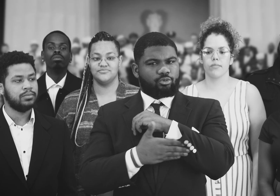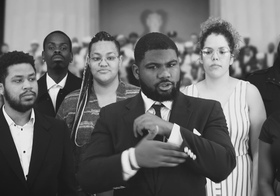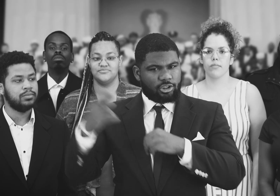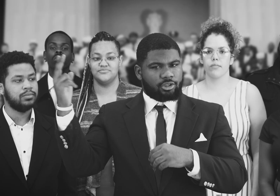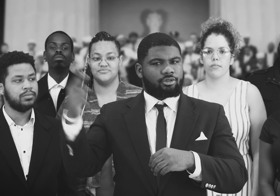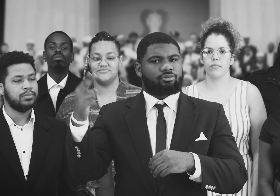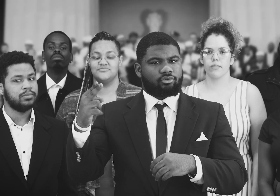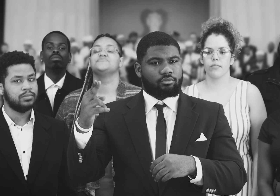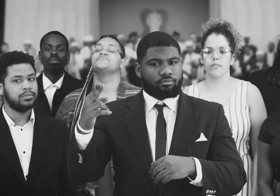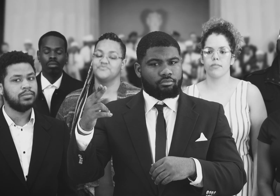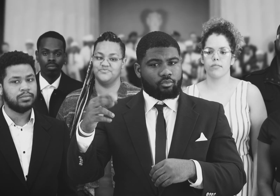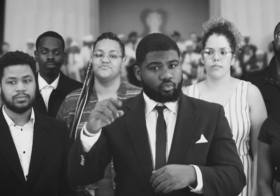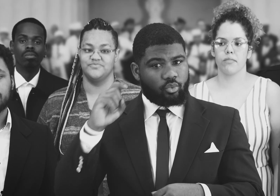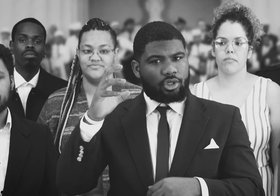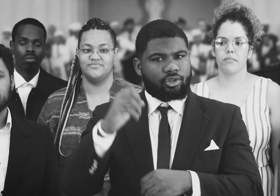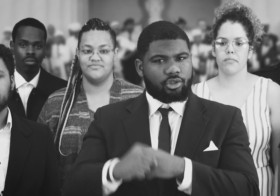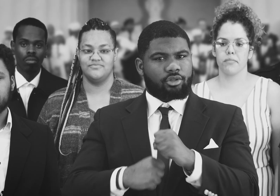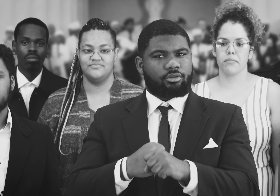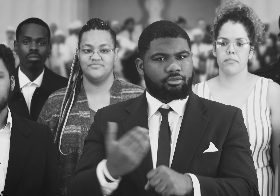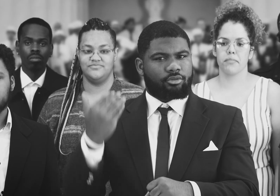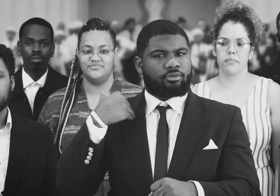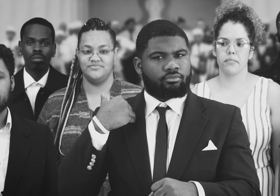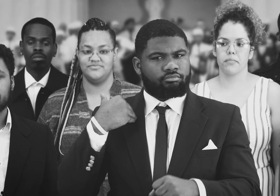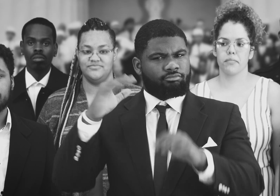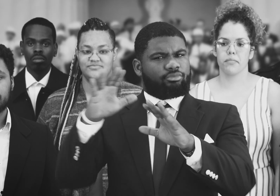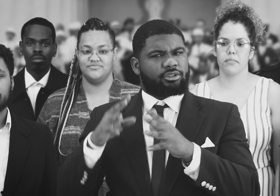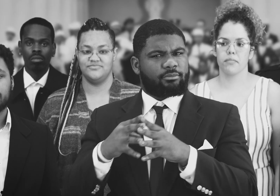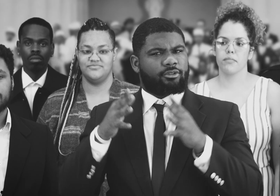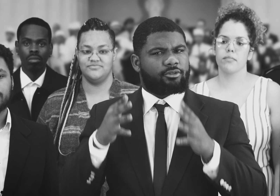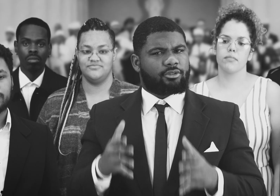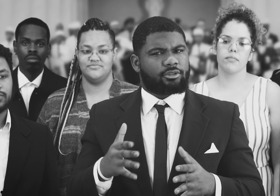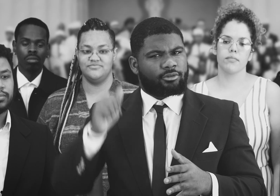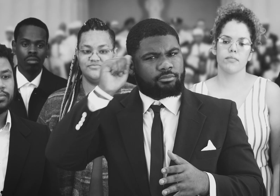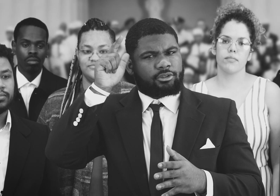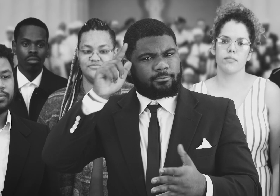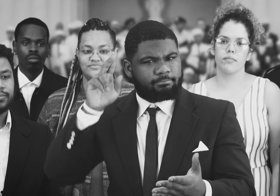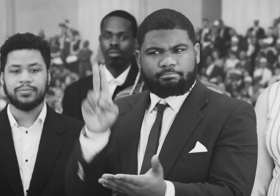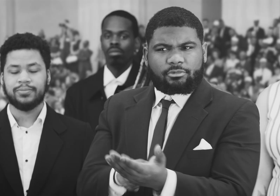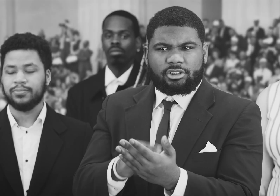for freedom in the history of our nation. Five score years ago, a great American, in whose symbolic shadow we stand today,